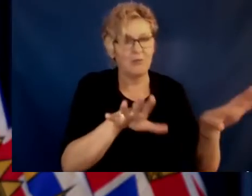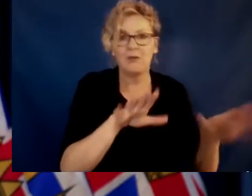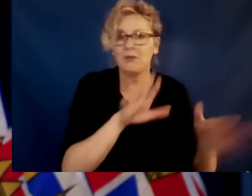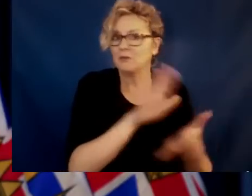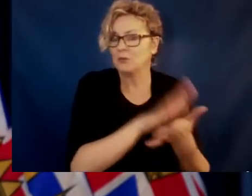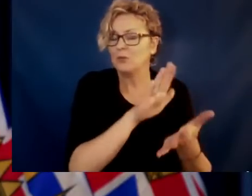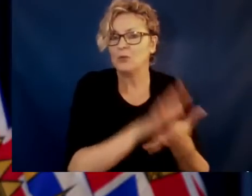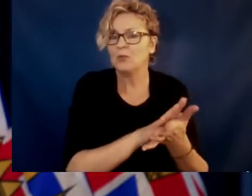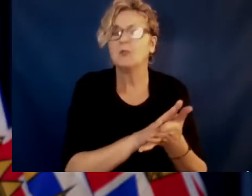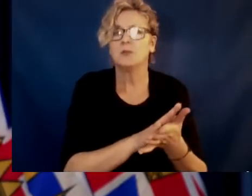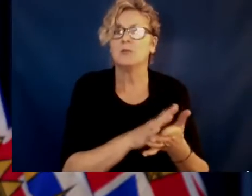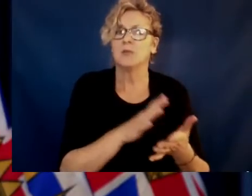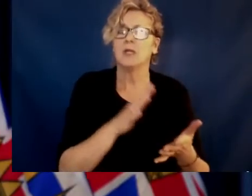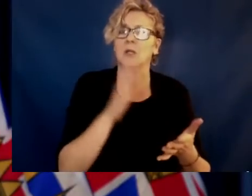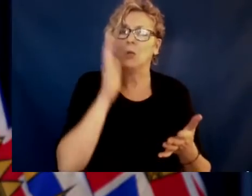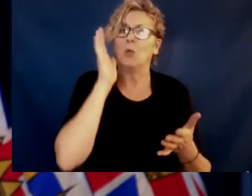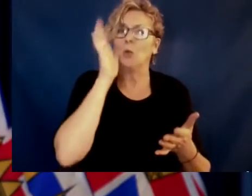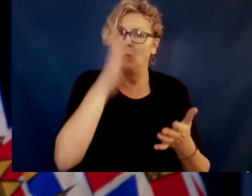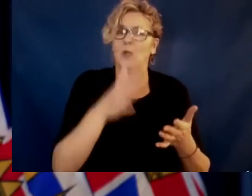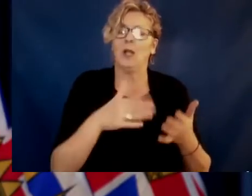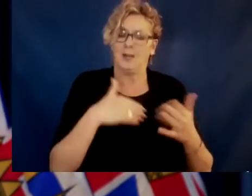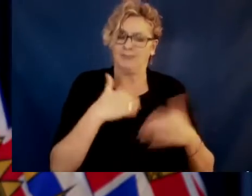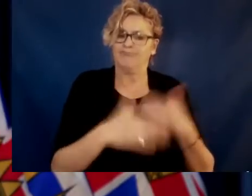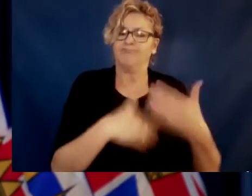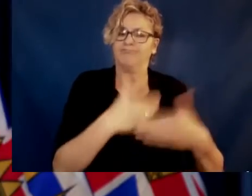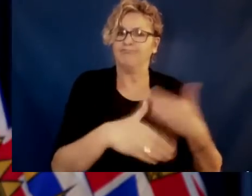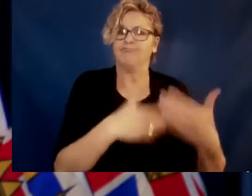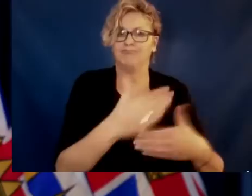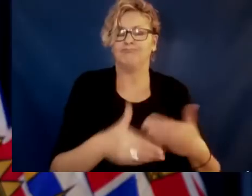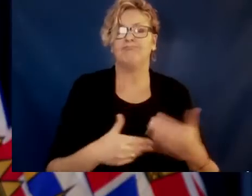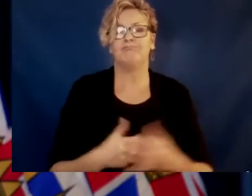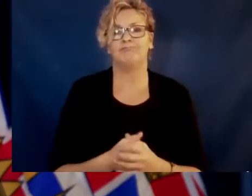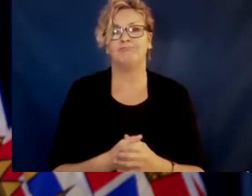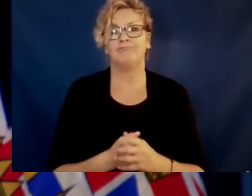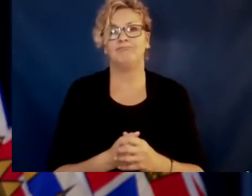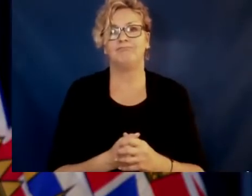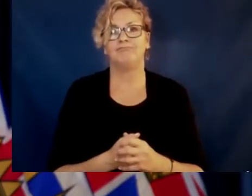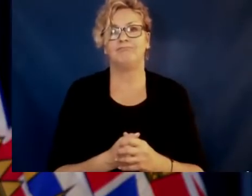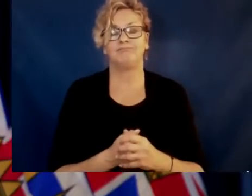Dawson creek mirror. Good afternoon.